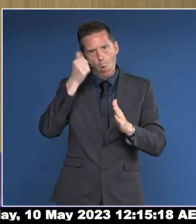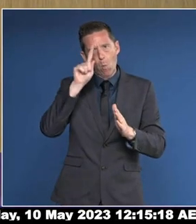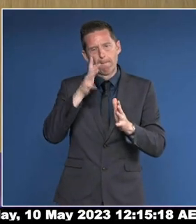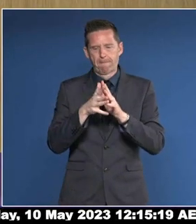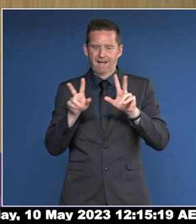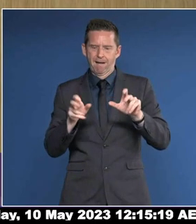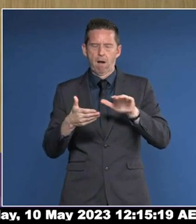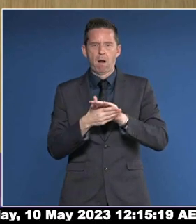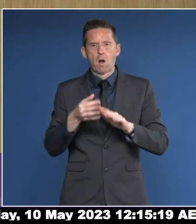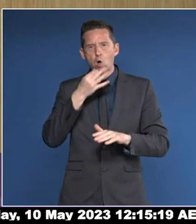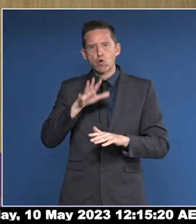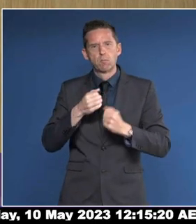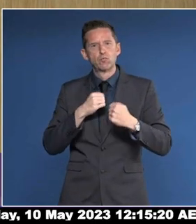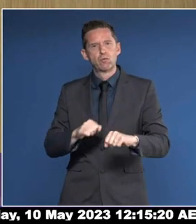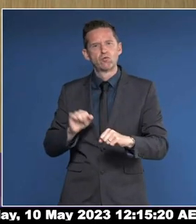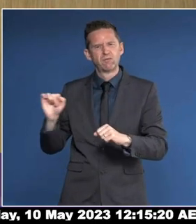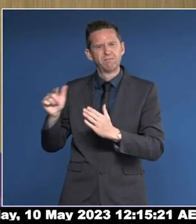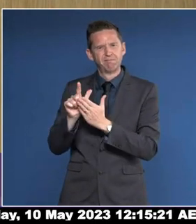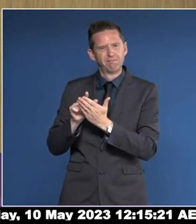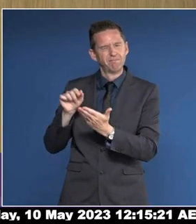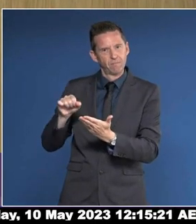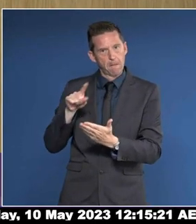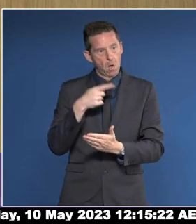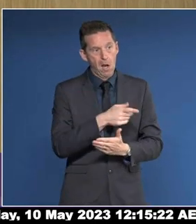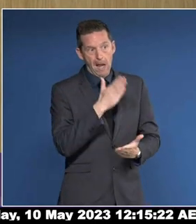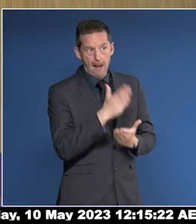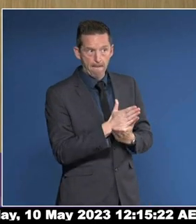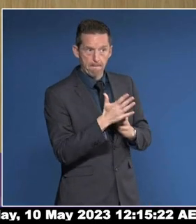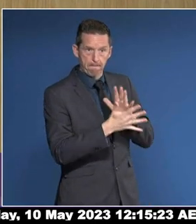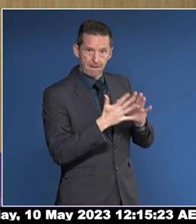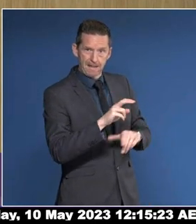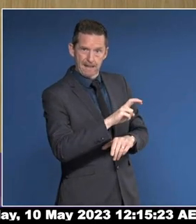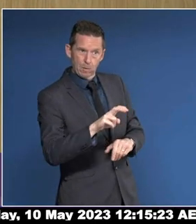But whether it constitutes a criminal offence is the point being made there. Right.